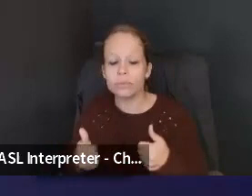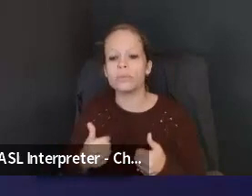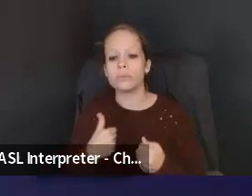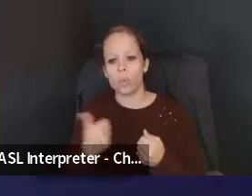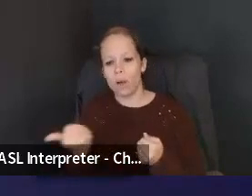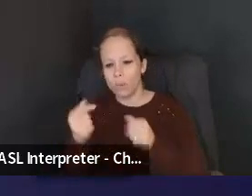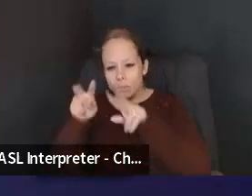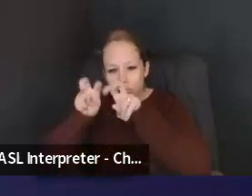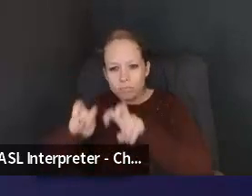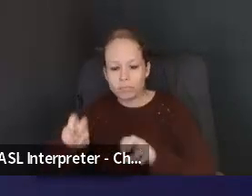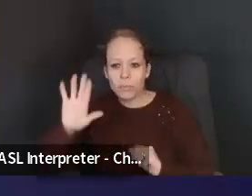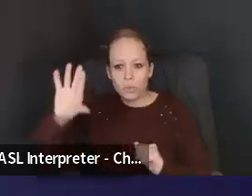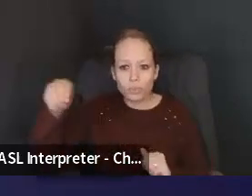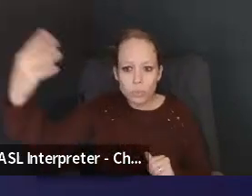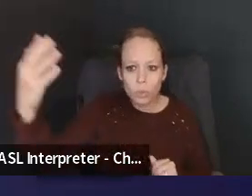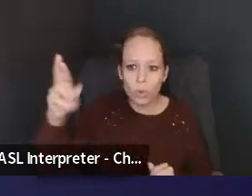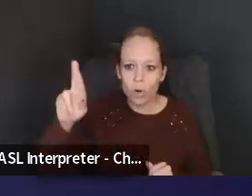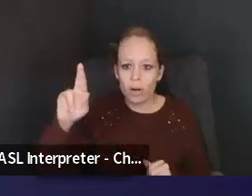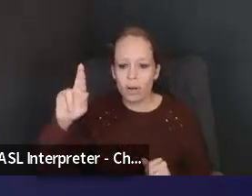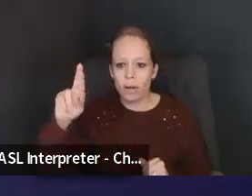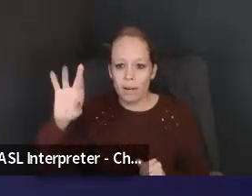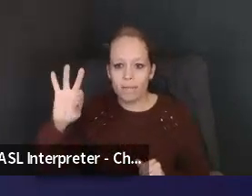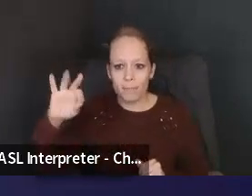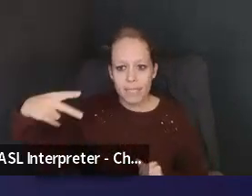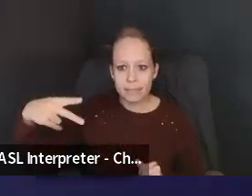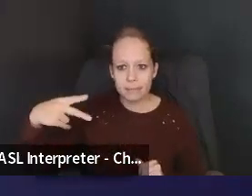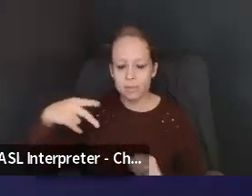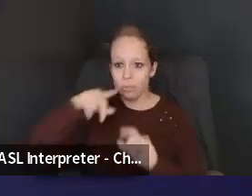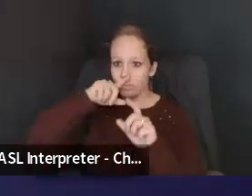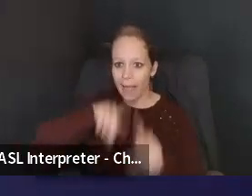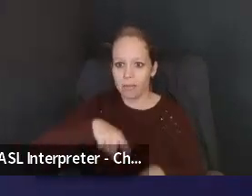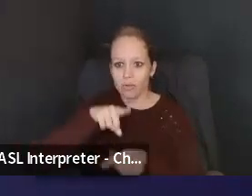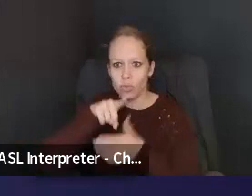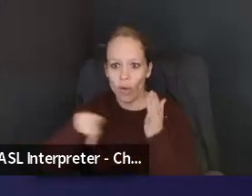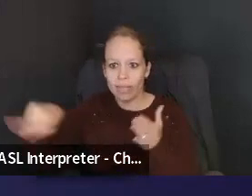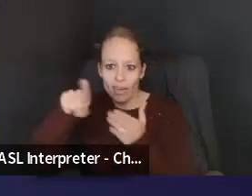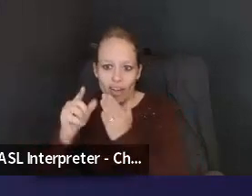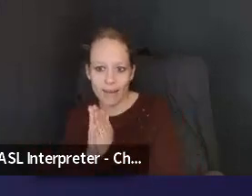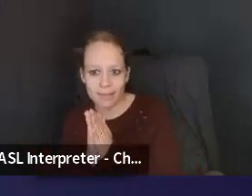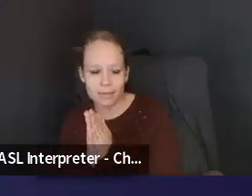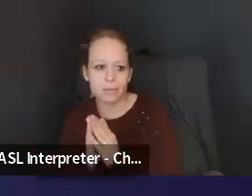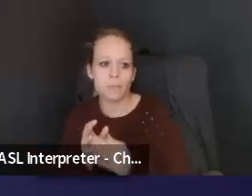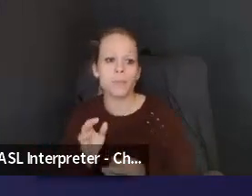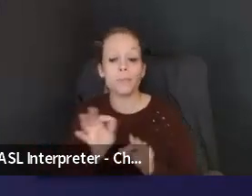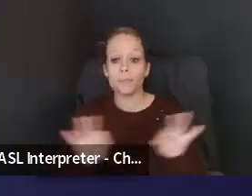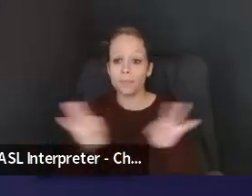you want to answer what they're asking. It's really important that you show that there is